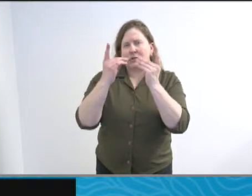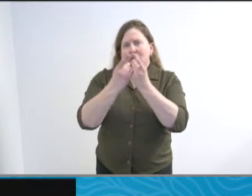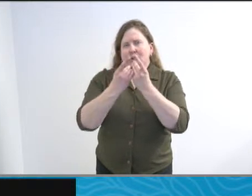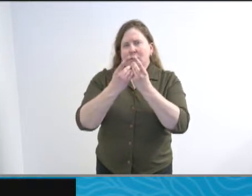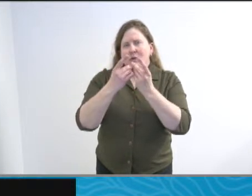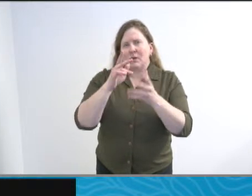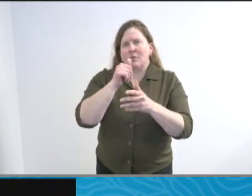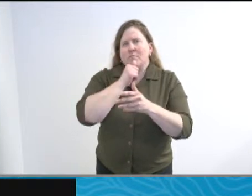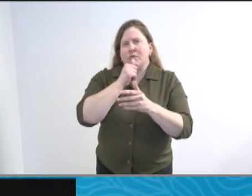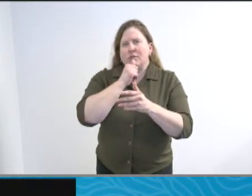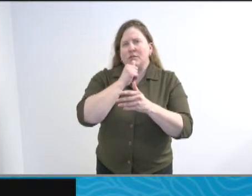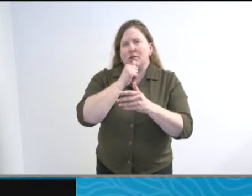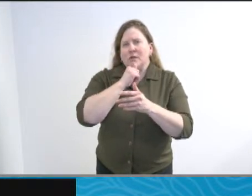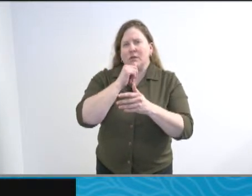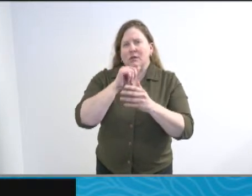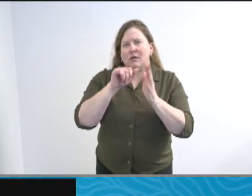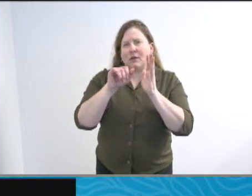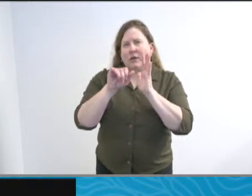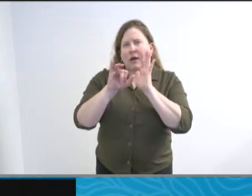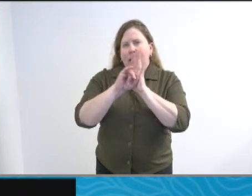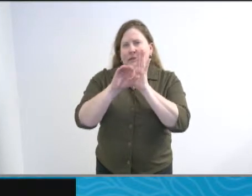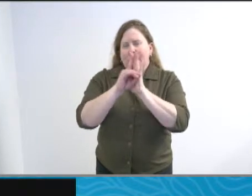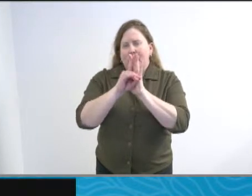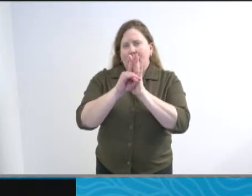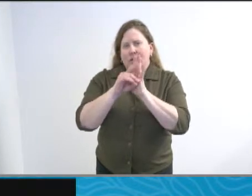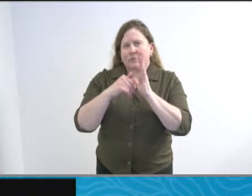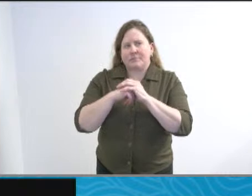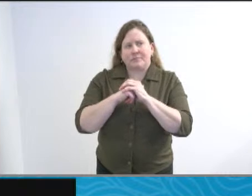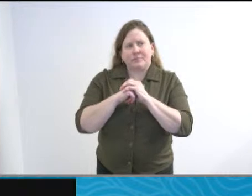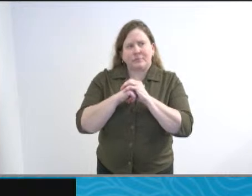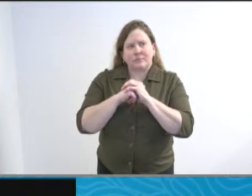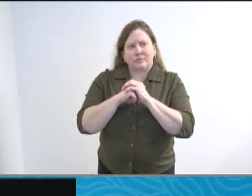belonging and agency will increase those three traits,